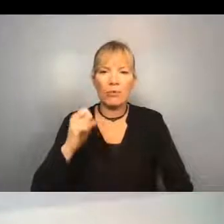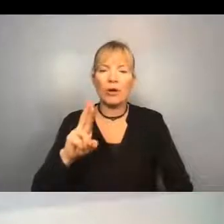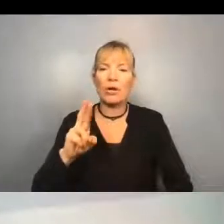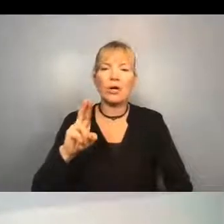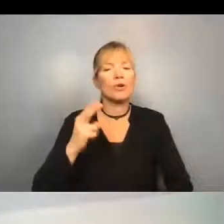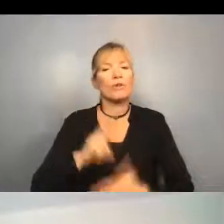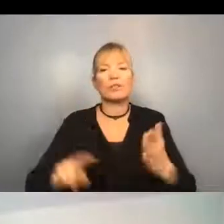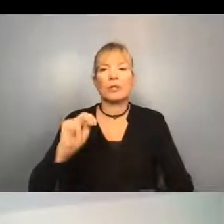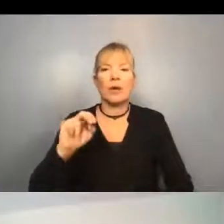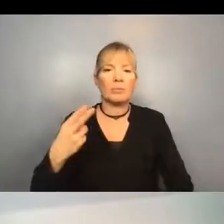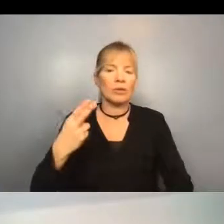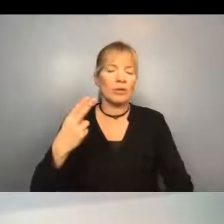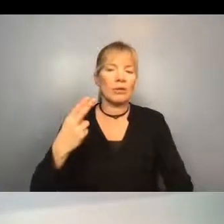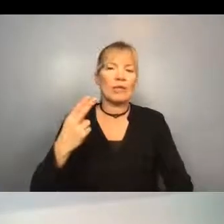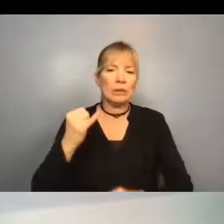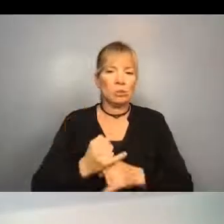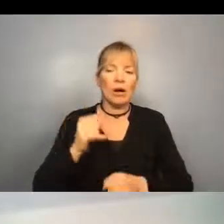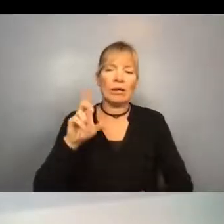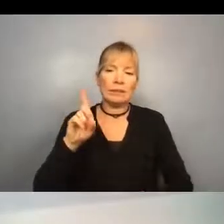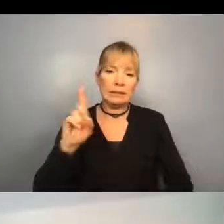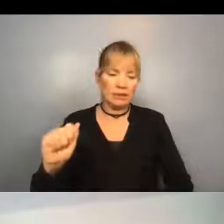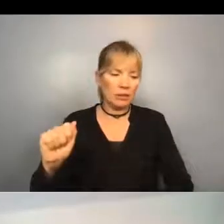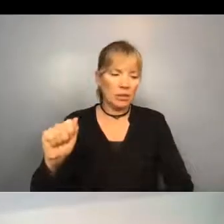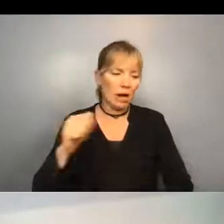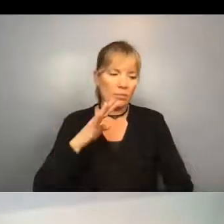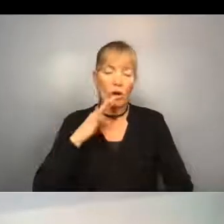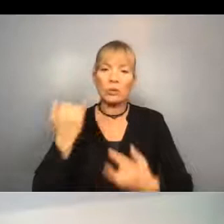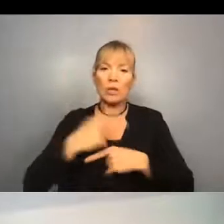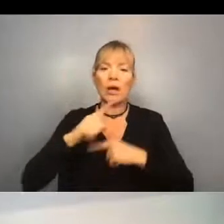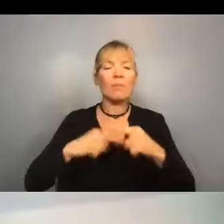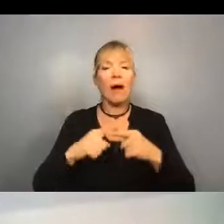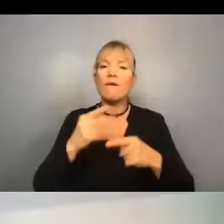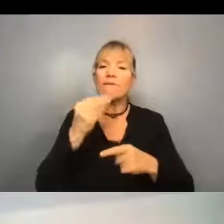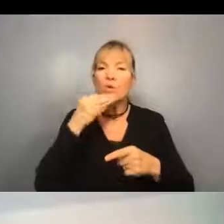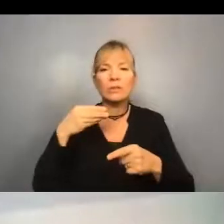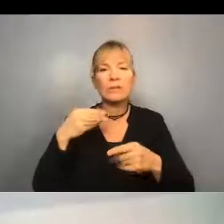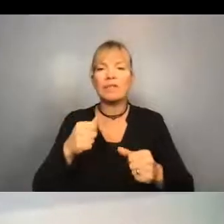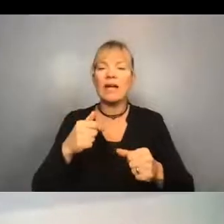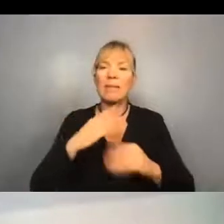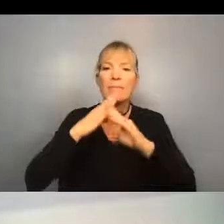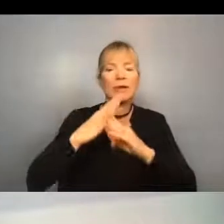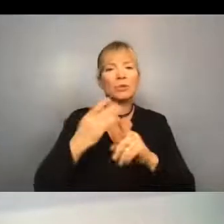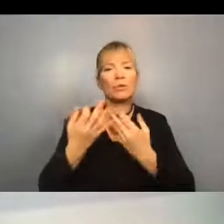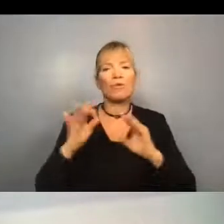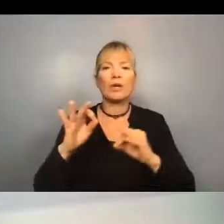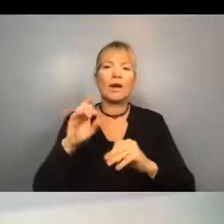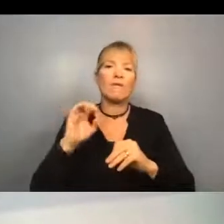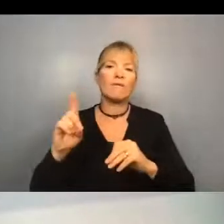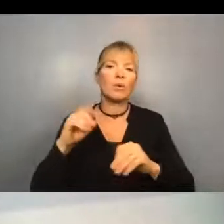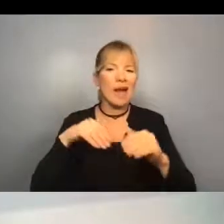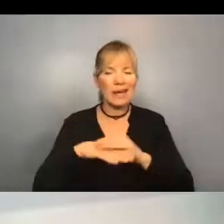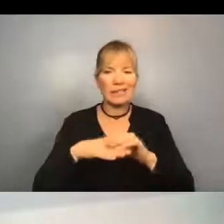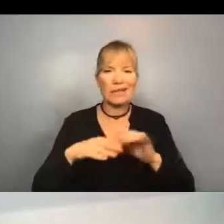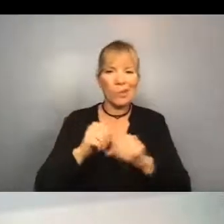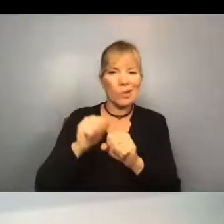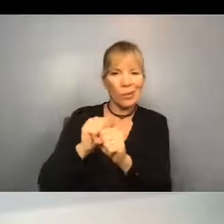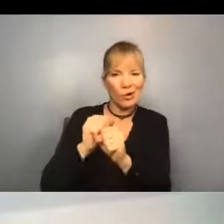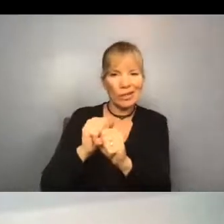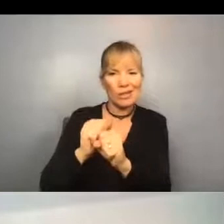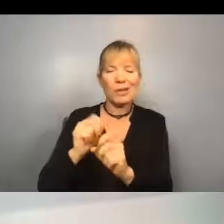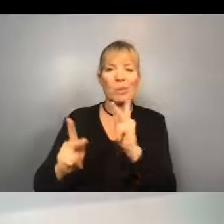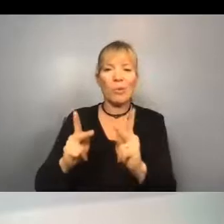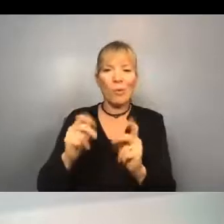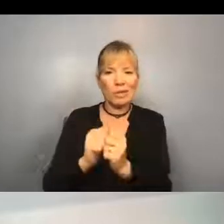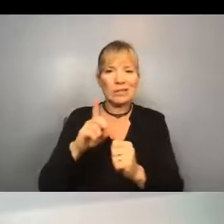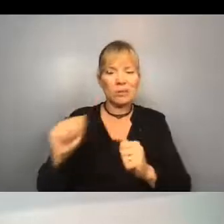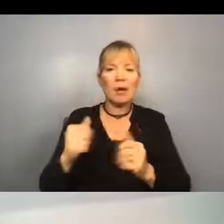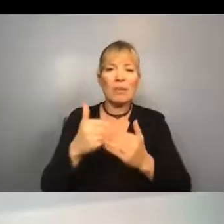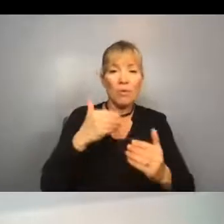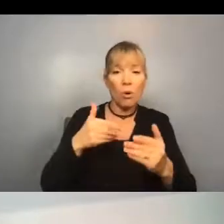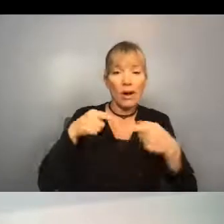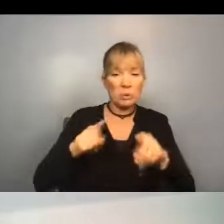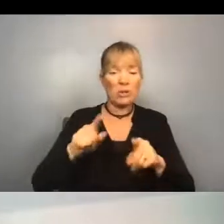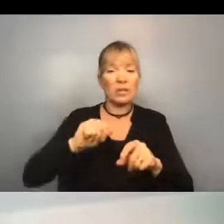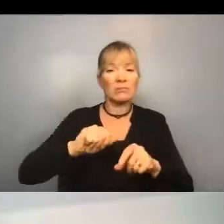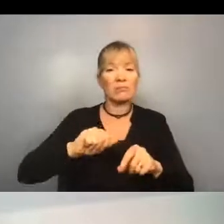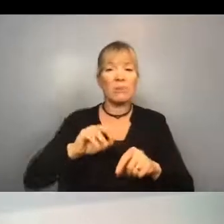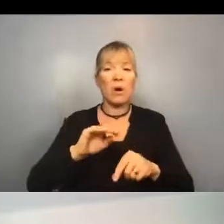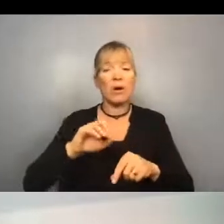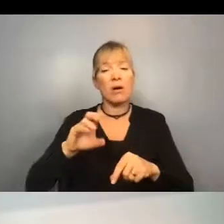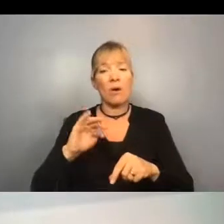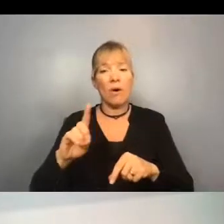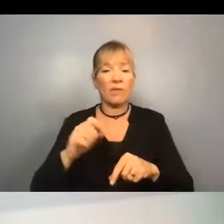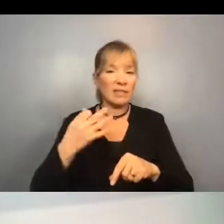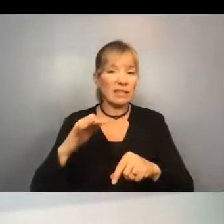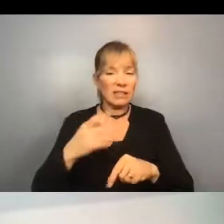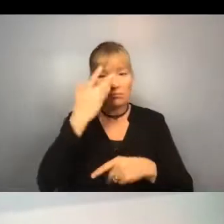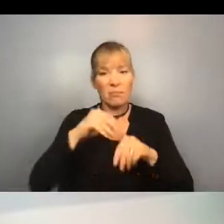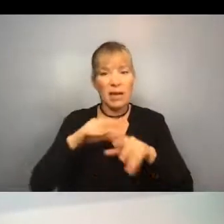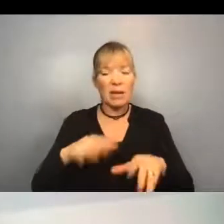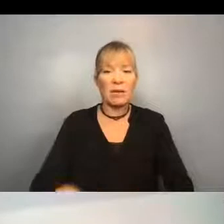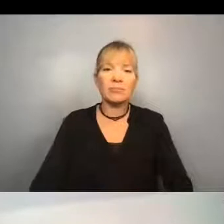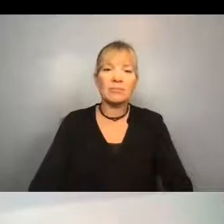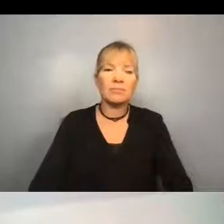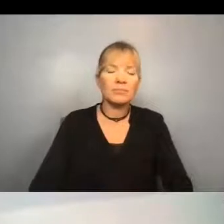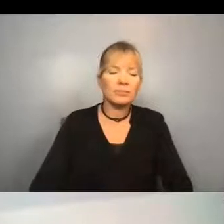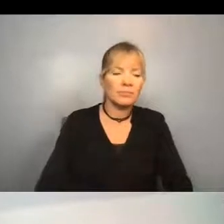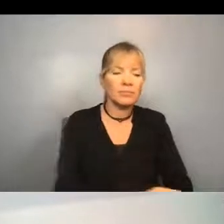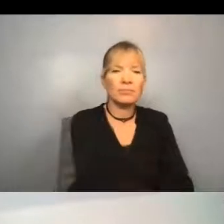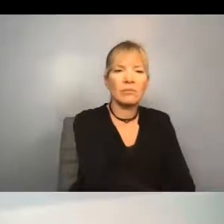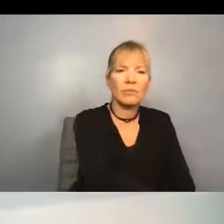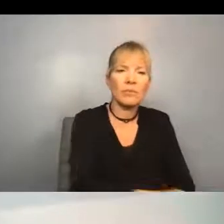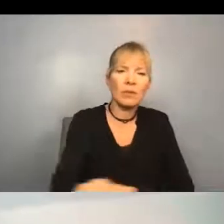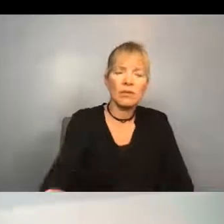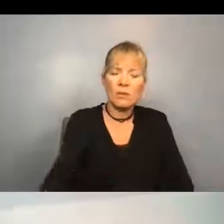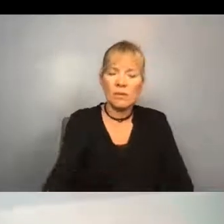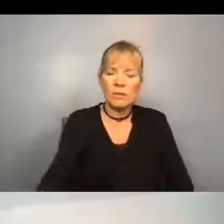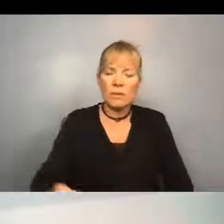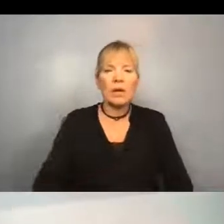All right, thank you, Kim. I'm Deb Brucker from the University of New Hampshire's Institute on Disability. I'm talking today about food sufficiency and barriers to free food access among working-age persons with disabilities before and during the COVID-19 pandemic.